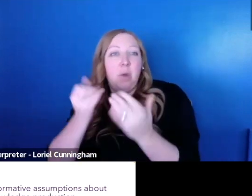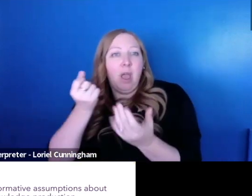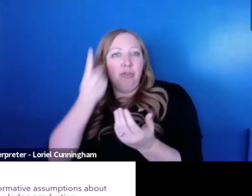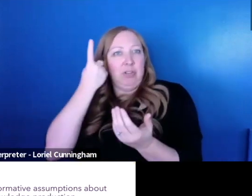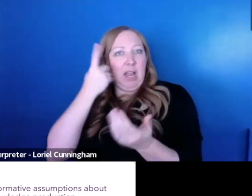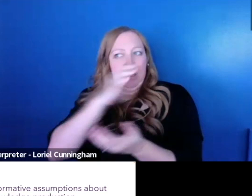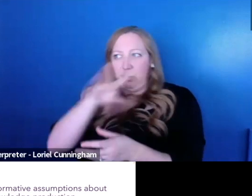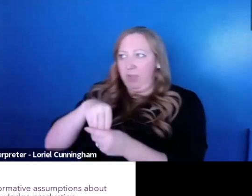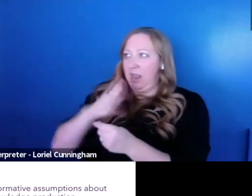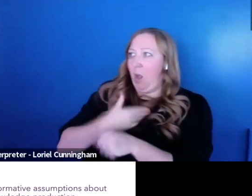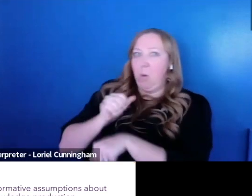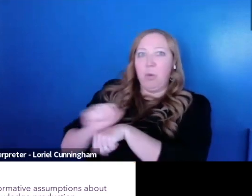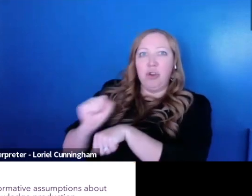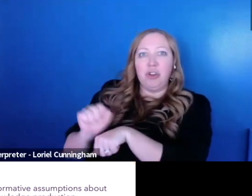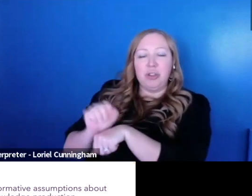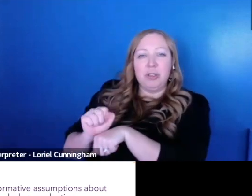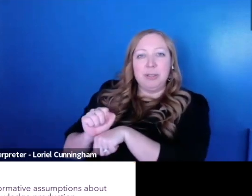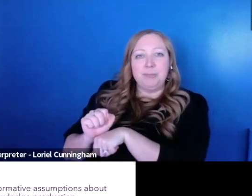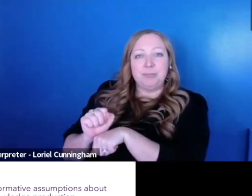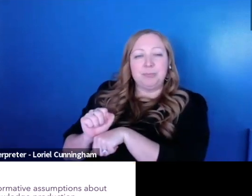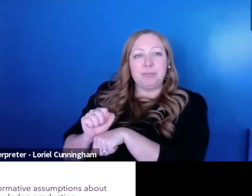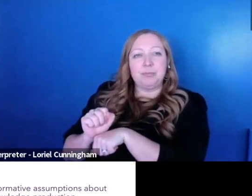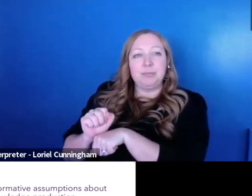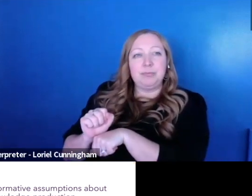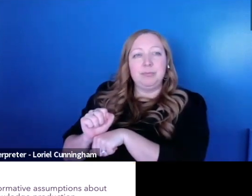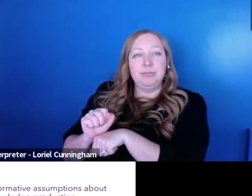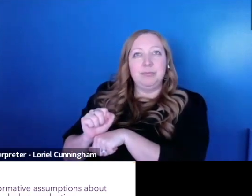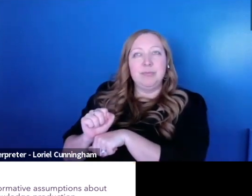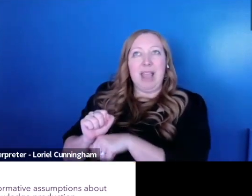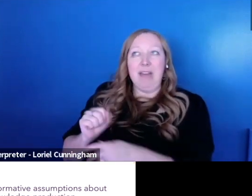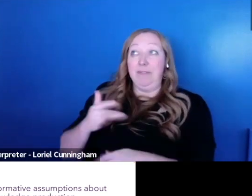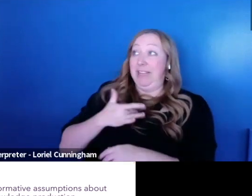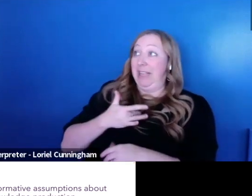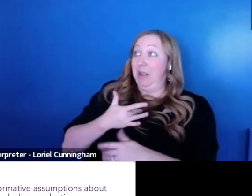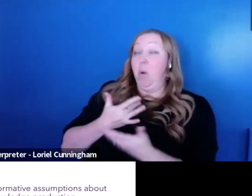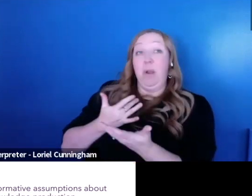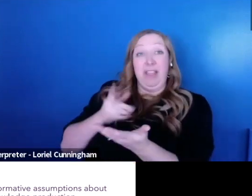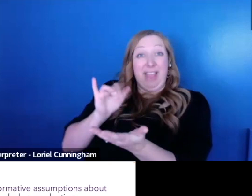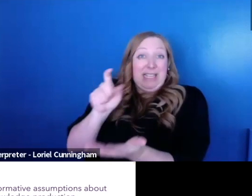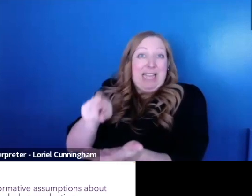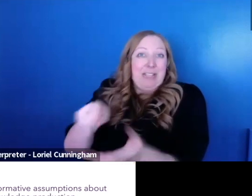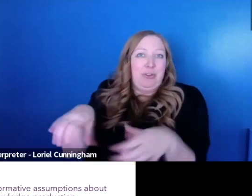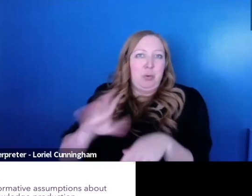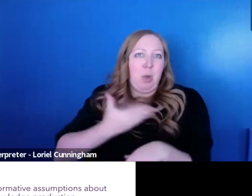necessary thing that we need in order to do our work. So this is a way in which we need to think about how we build in